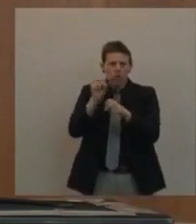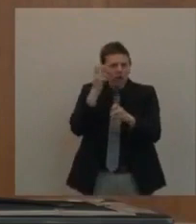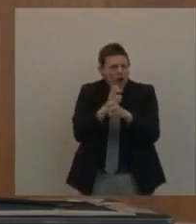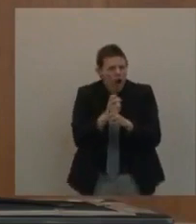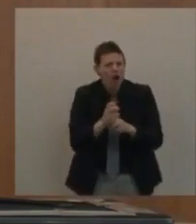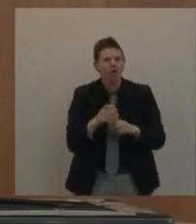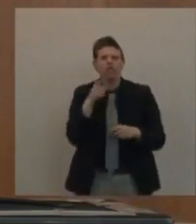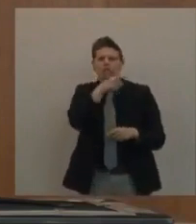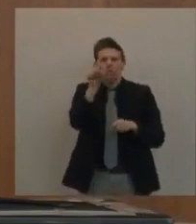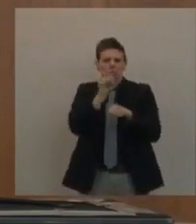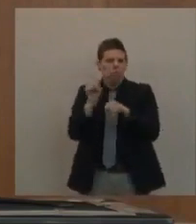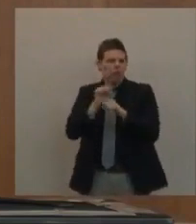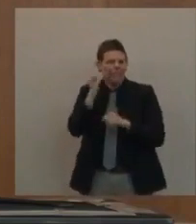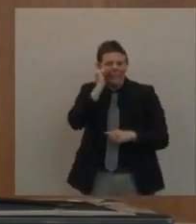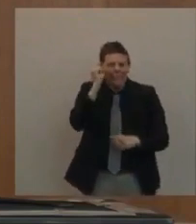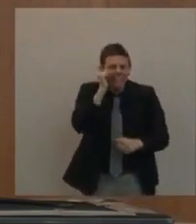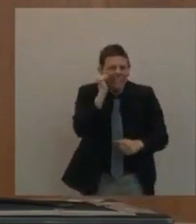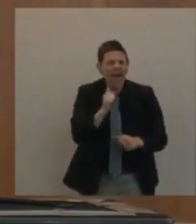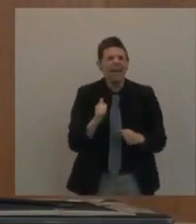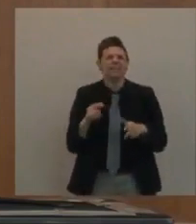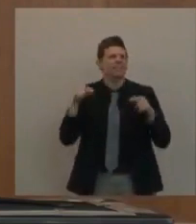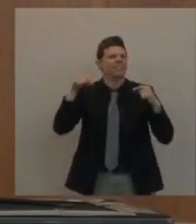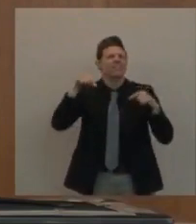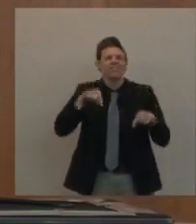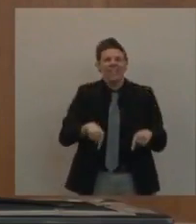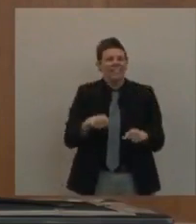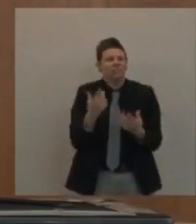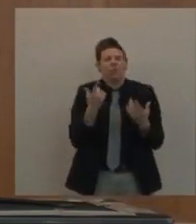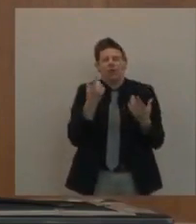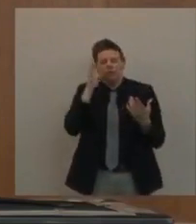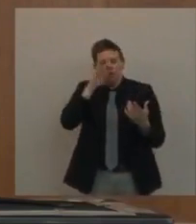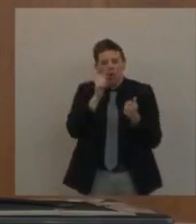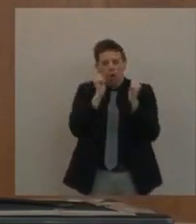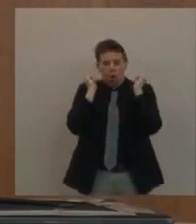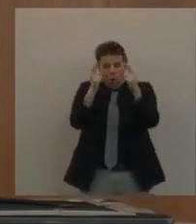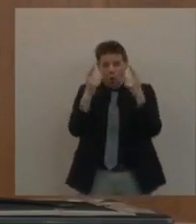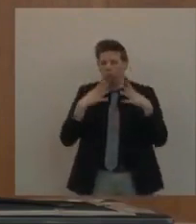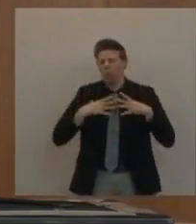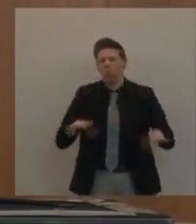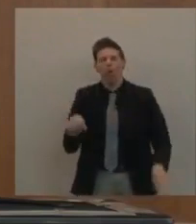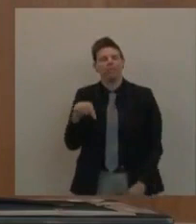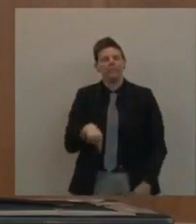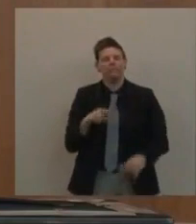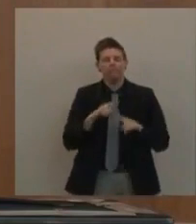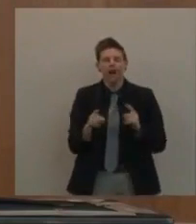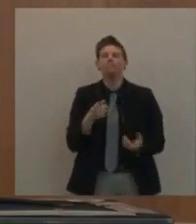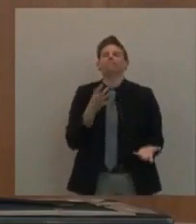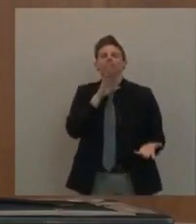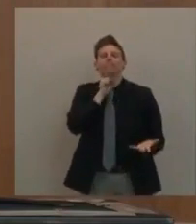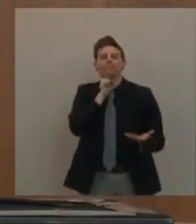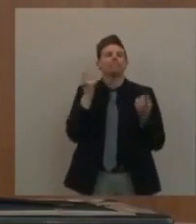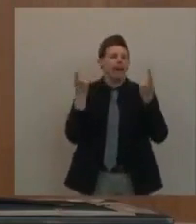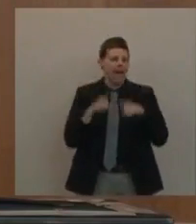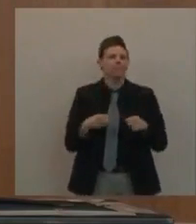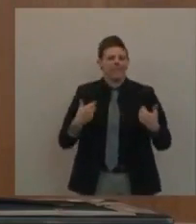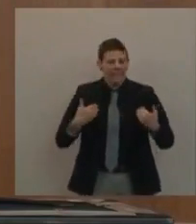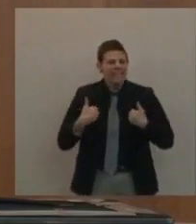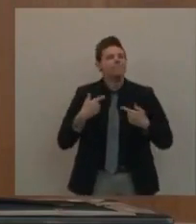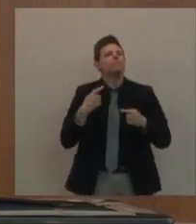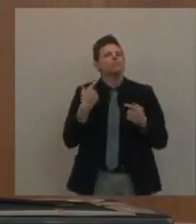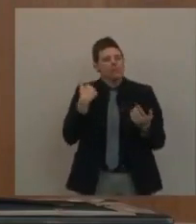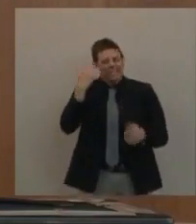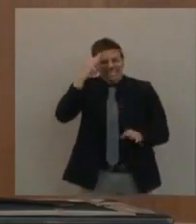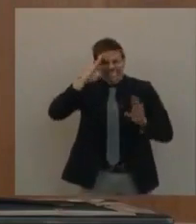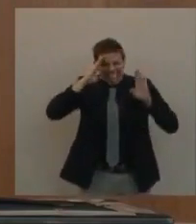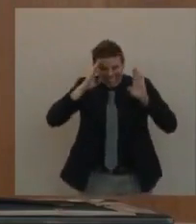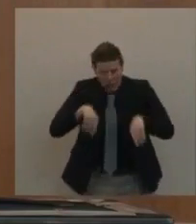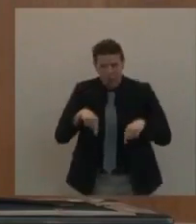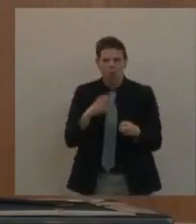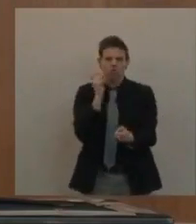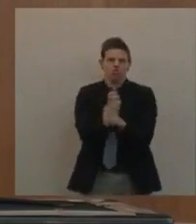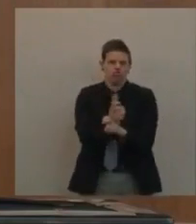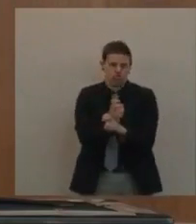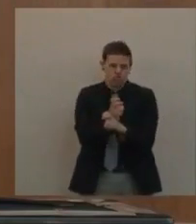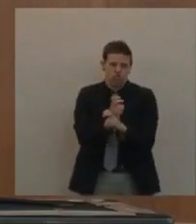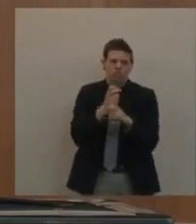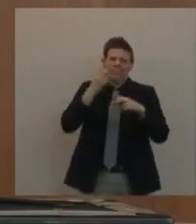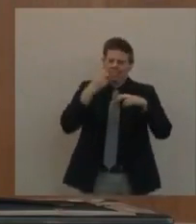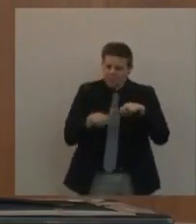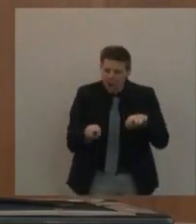WE KNOW THAT YOU OF AC DAY, THAT YOU HAVE WORKED HARD TO GET TO WHERE YOU ARE, THAT THIS IS NOT WHAT ANY OF US EXPECTED FOR YOU OR FOR YOUR